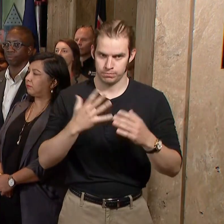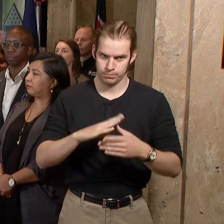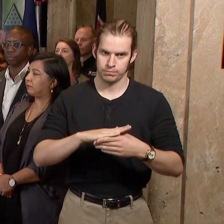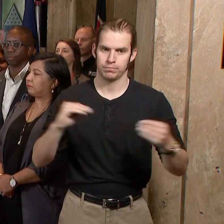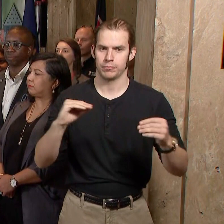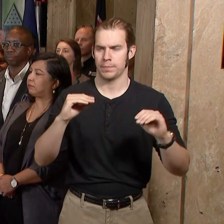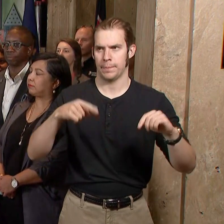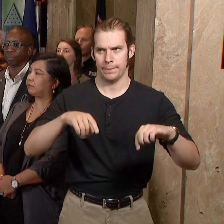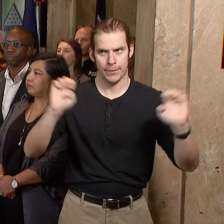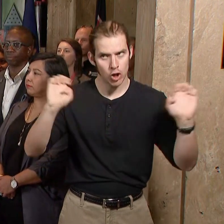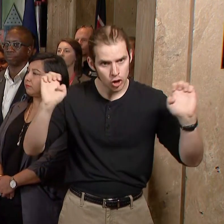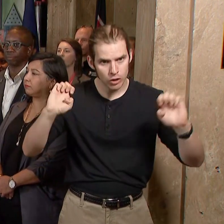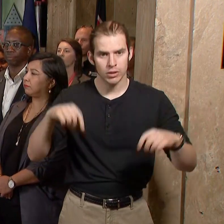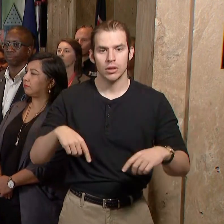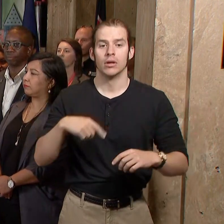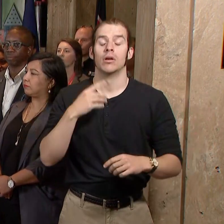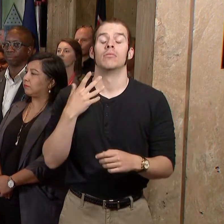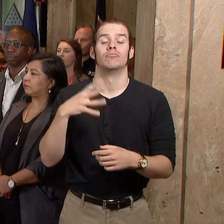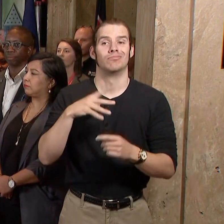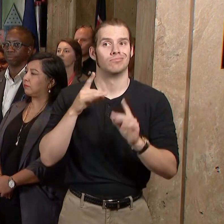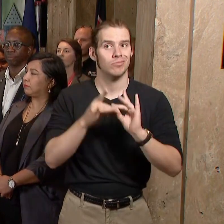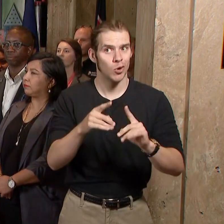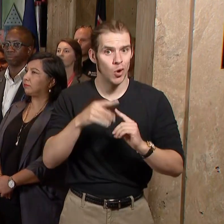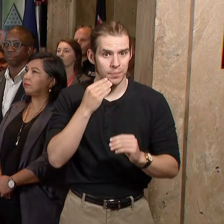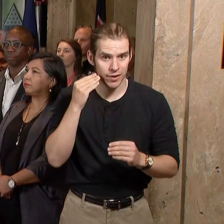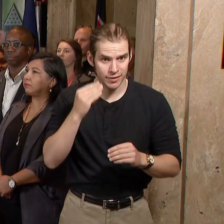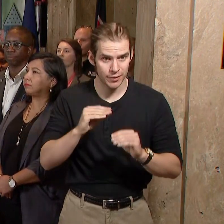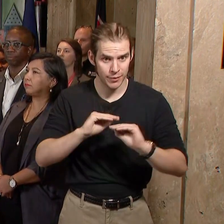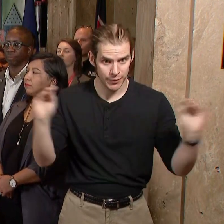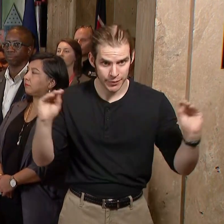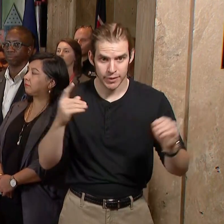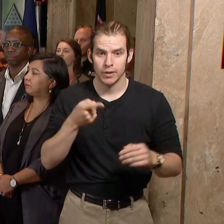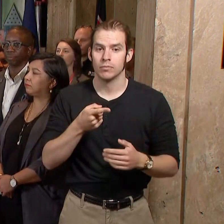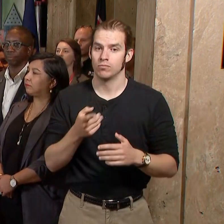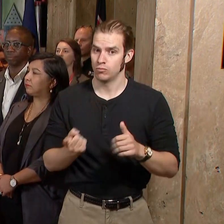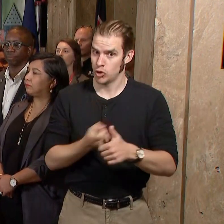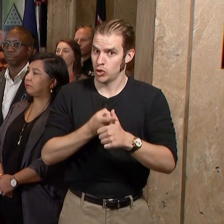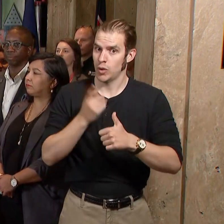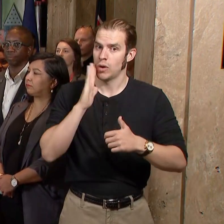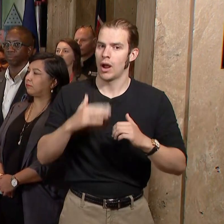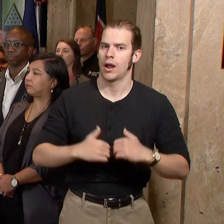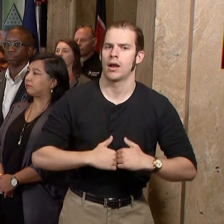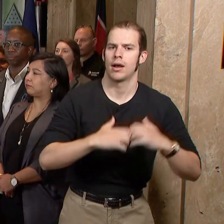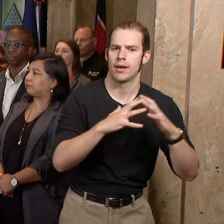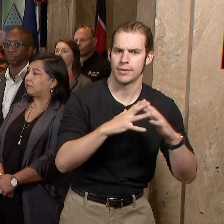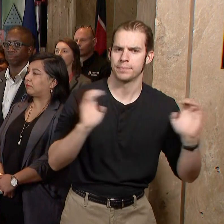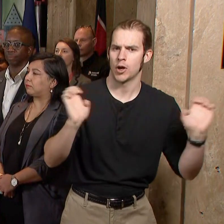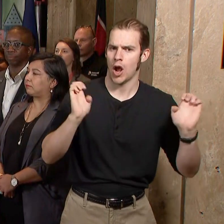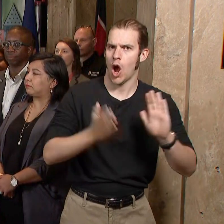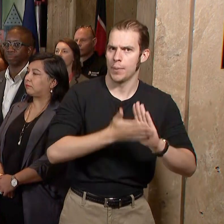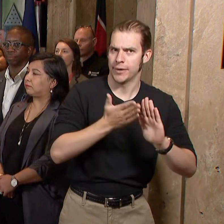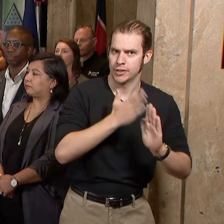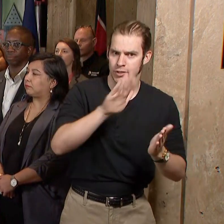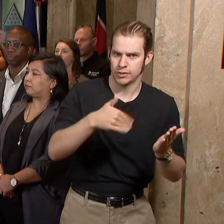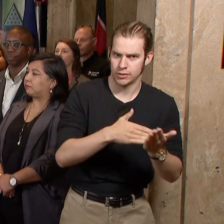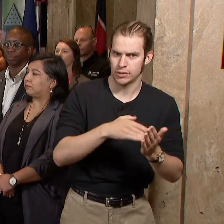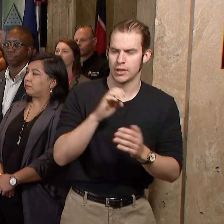That will involve first we will activate the emergency operation center here with Matt and our leadership there to get that activated.